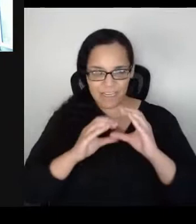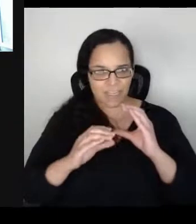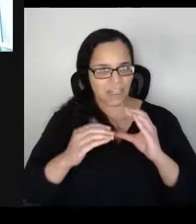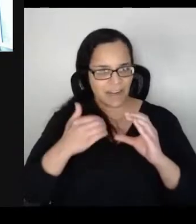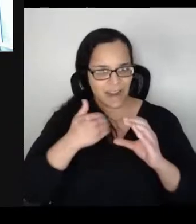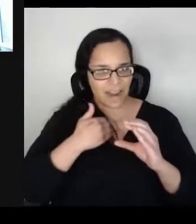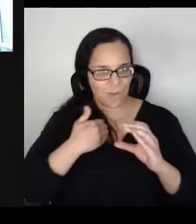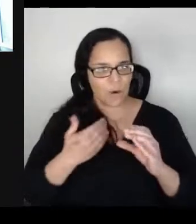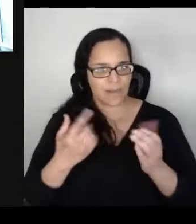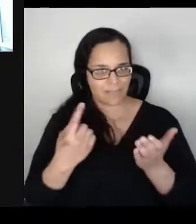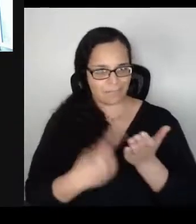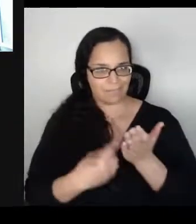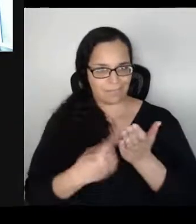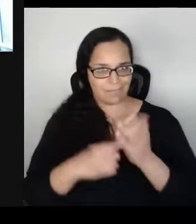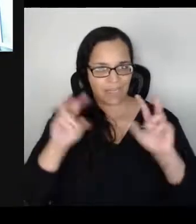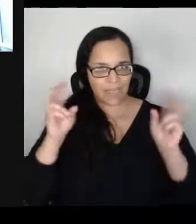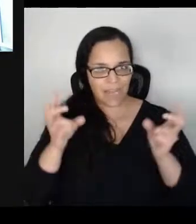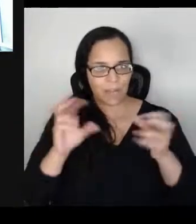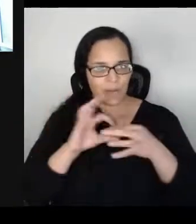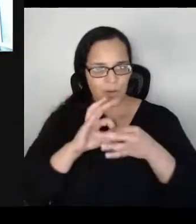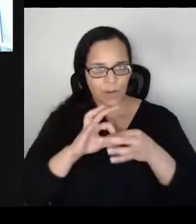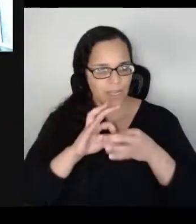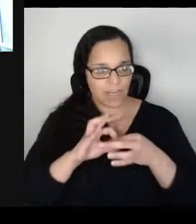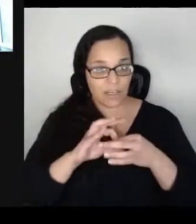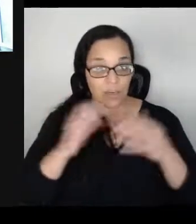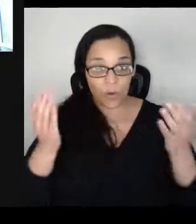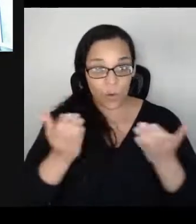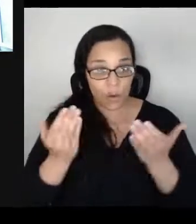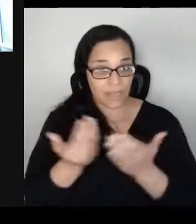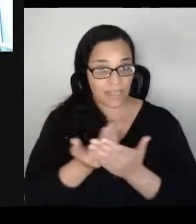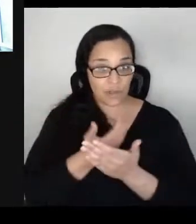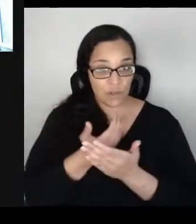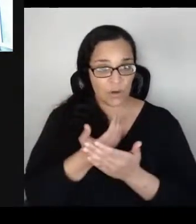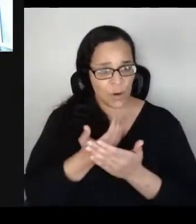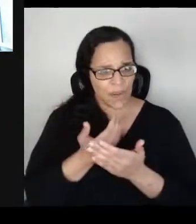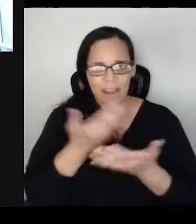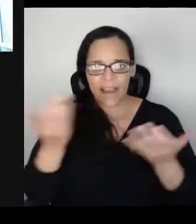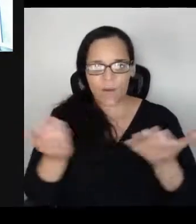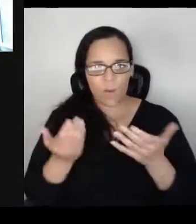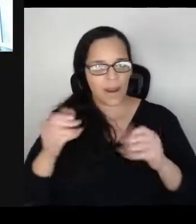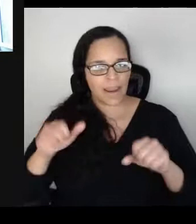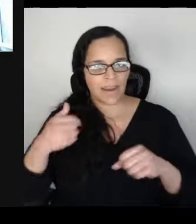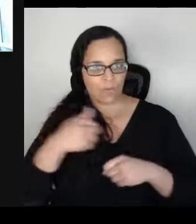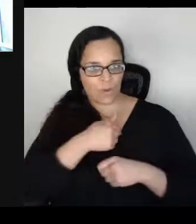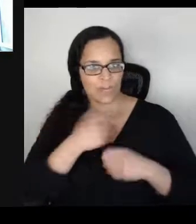of what is the new and what can we all do to build that new together.